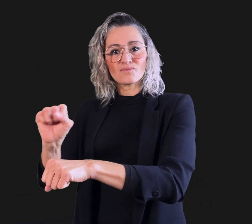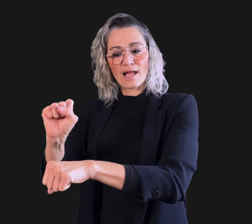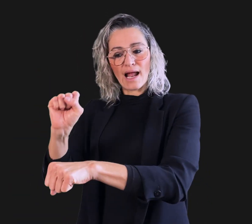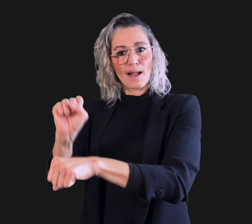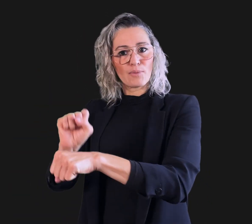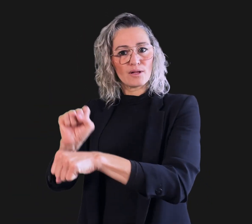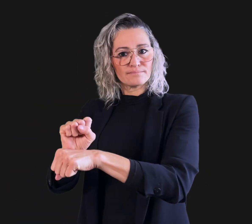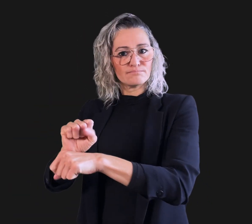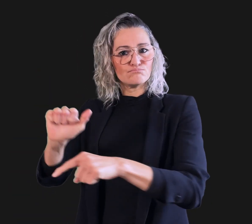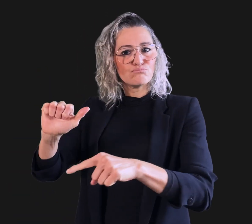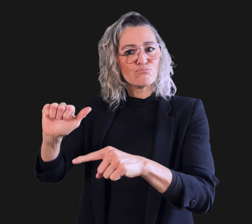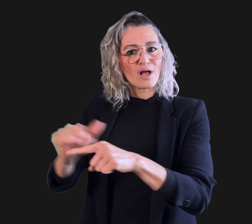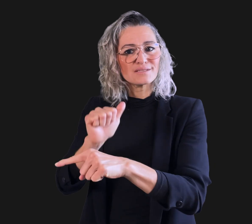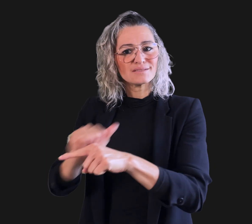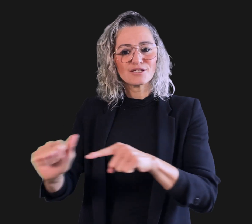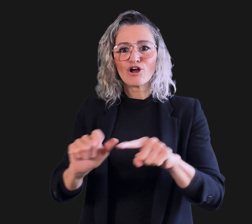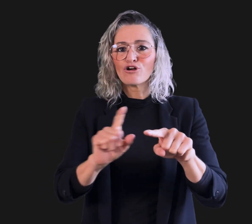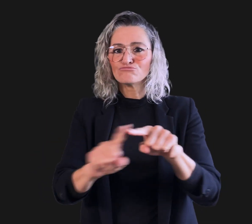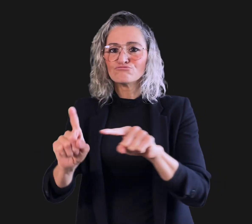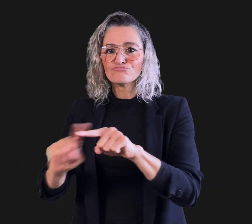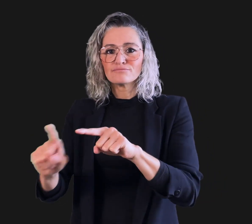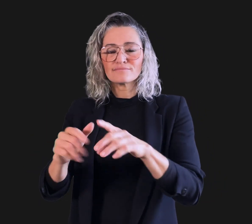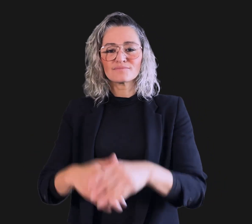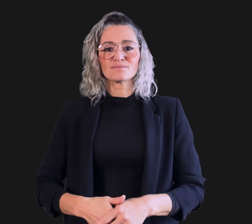Employment practices